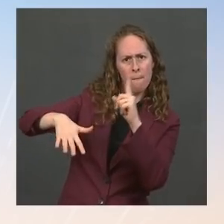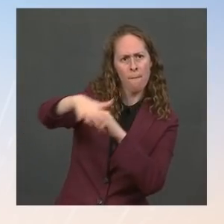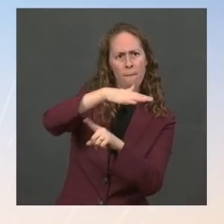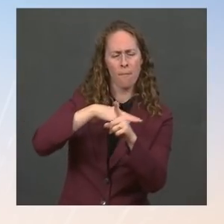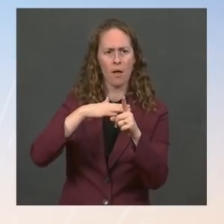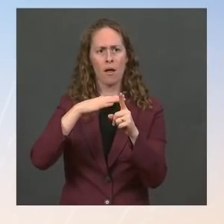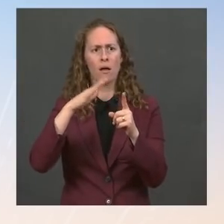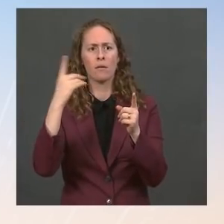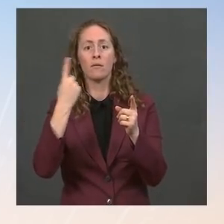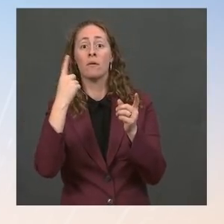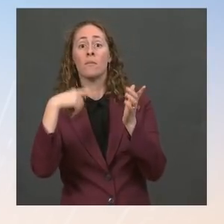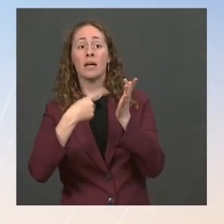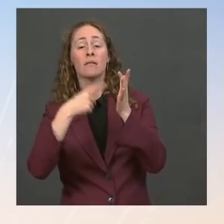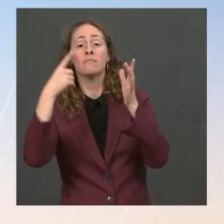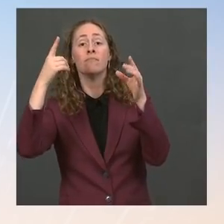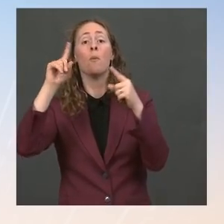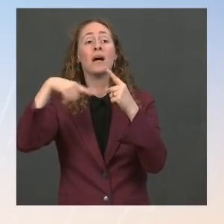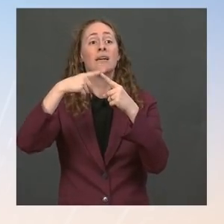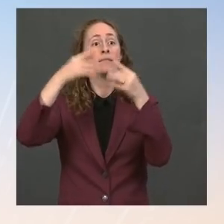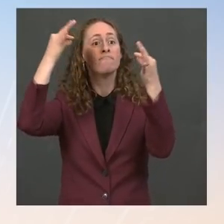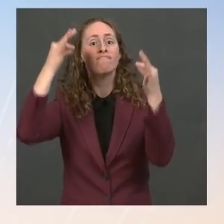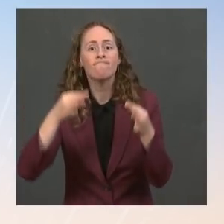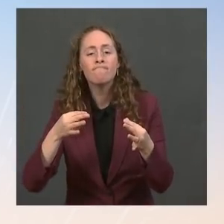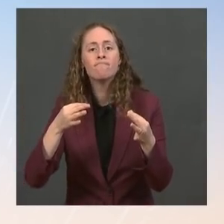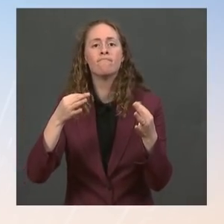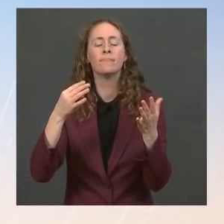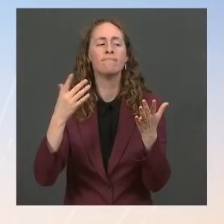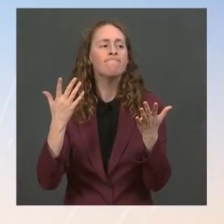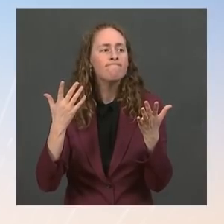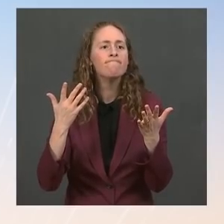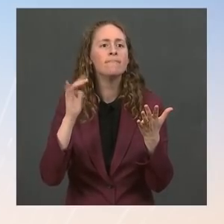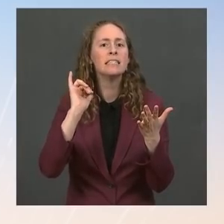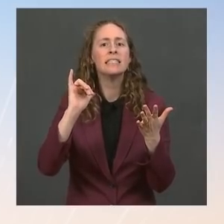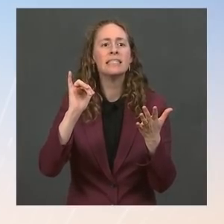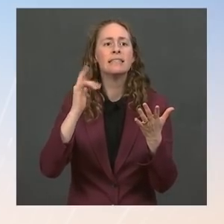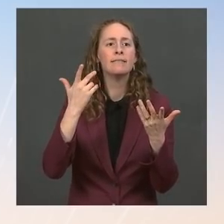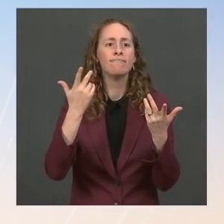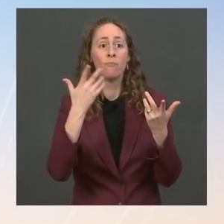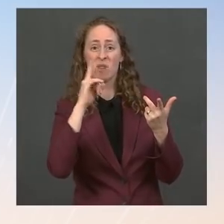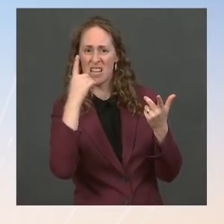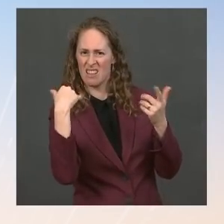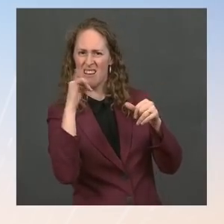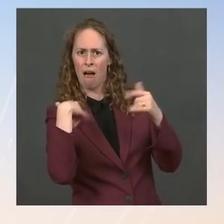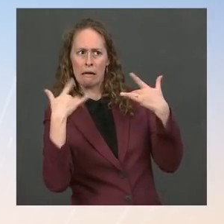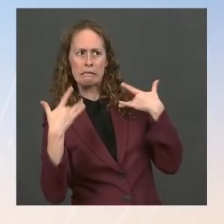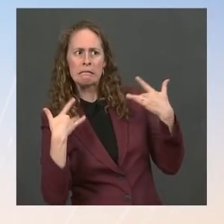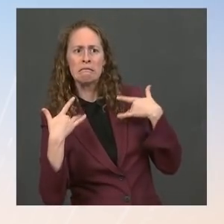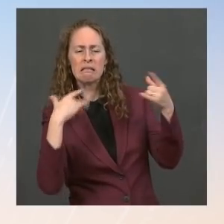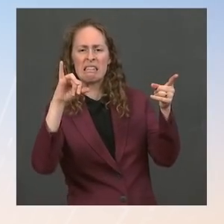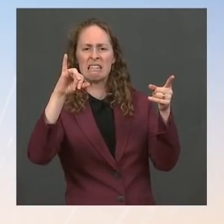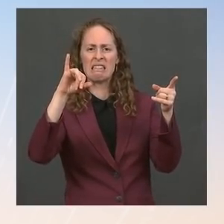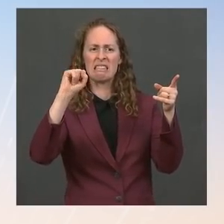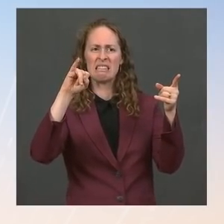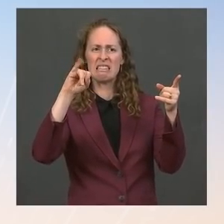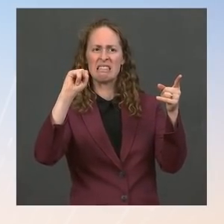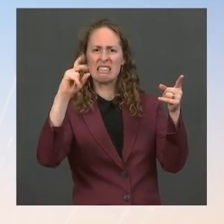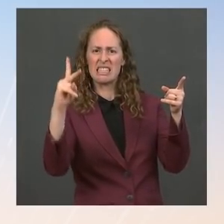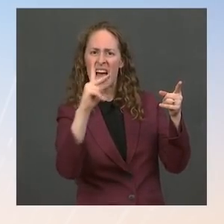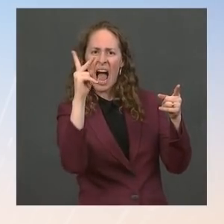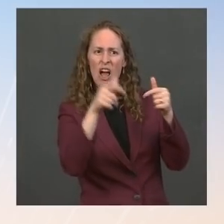This was a scenario where there were direct threats from ISIS-K against our troops who were on the ground in Afghanistan.